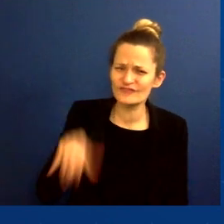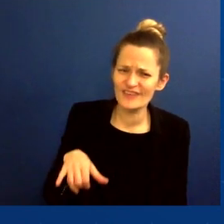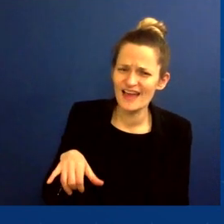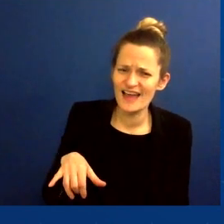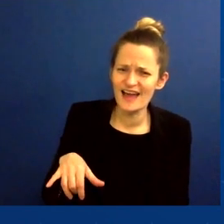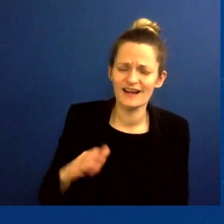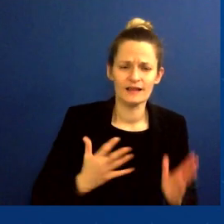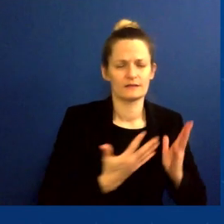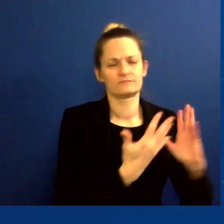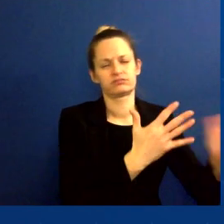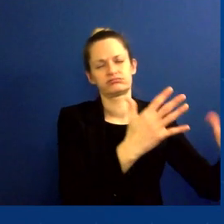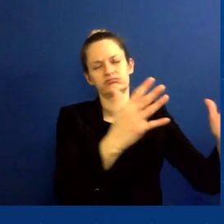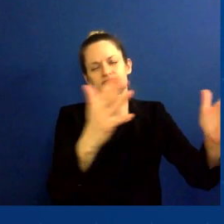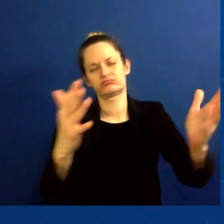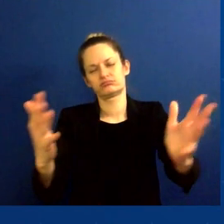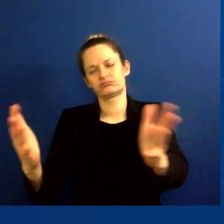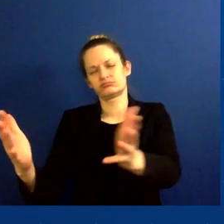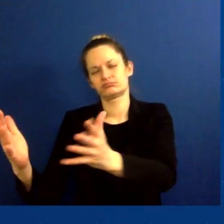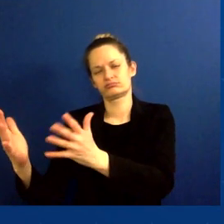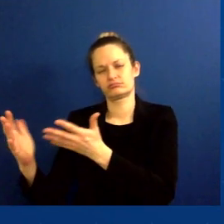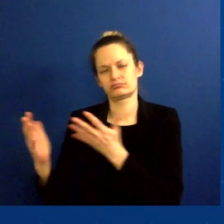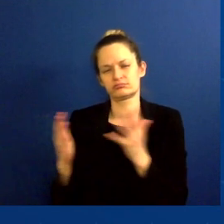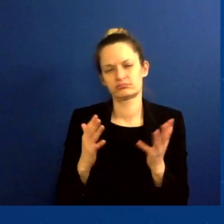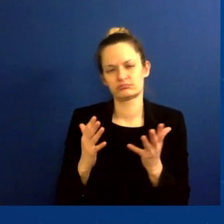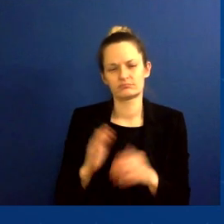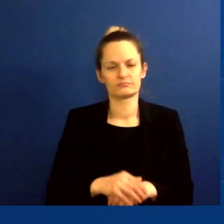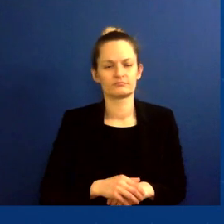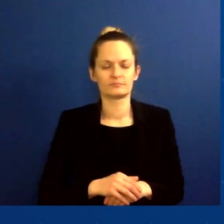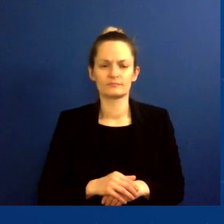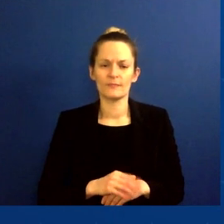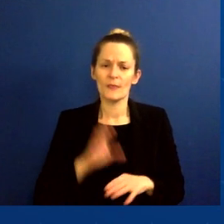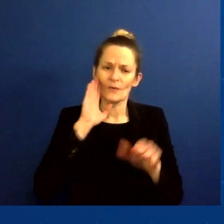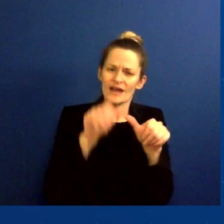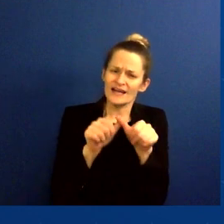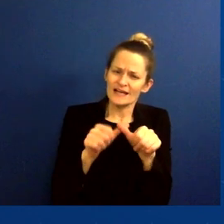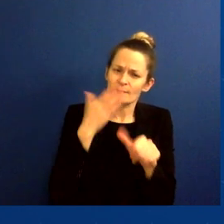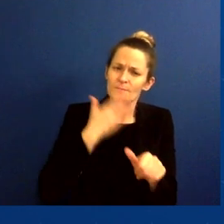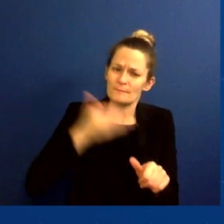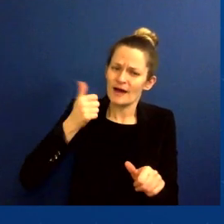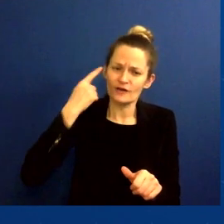and make life easier for our military families. The executive order I'm going to sign